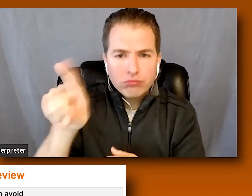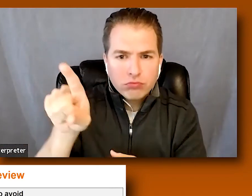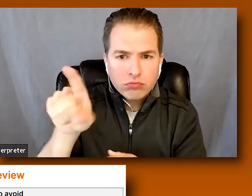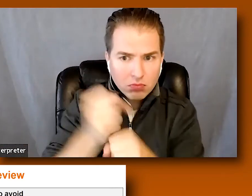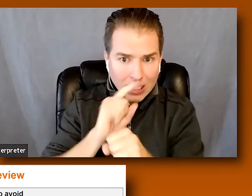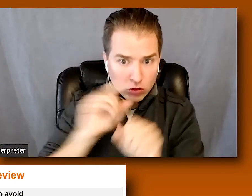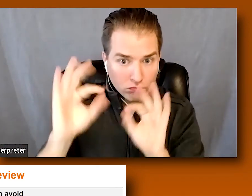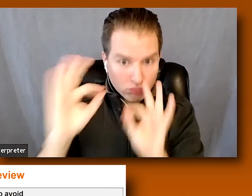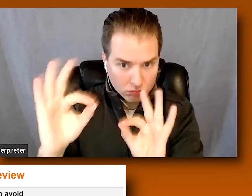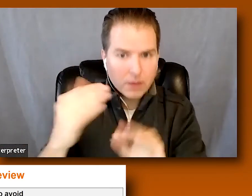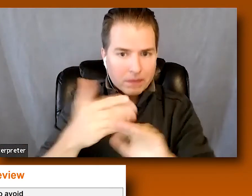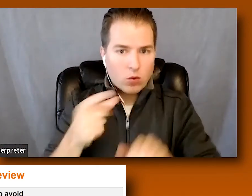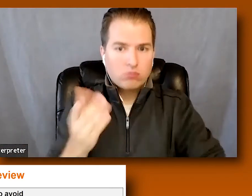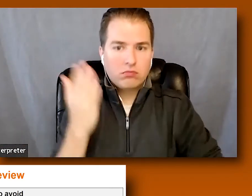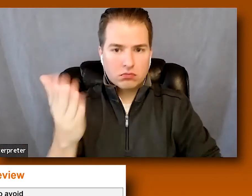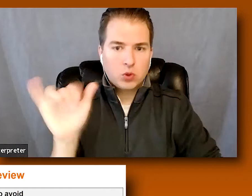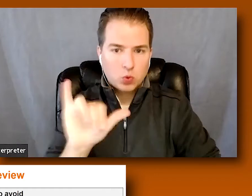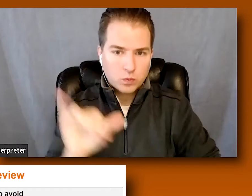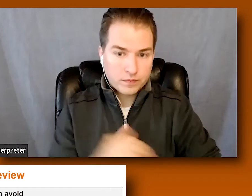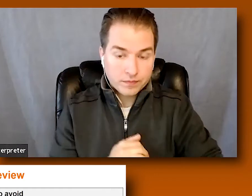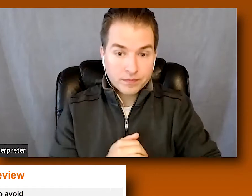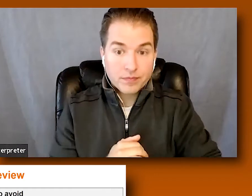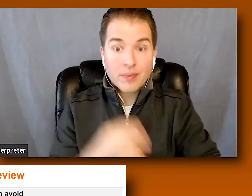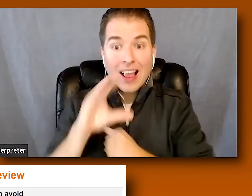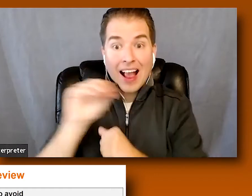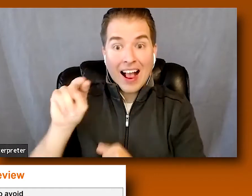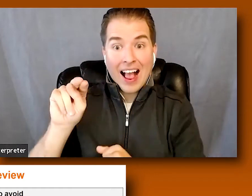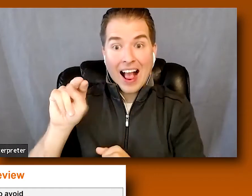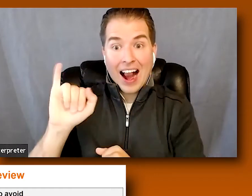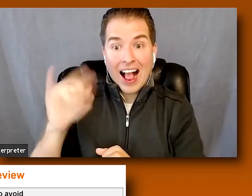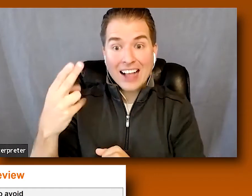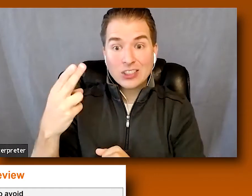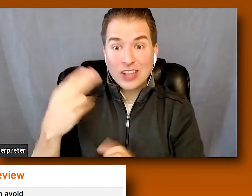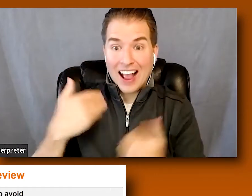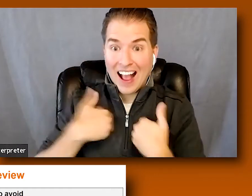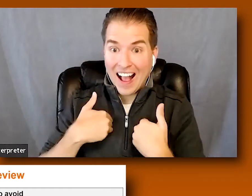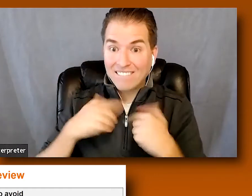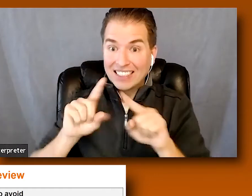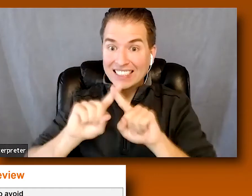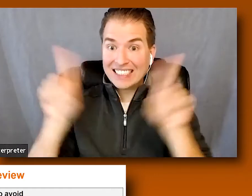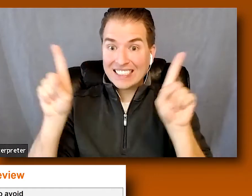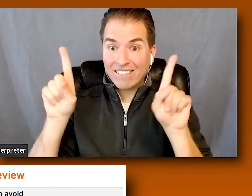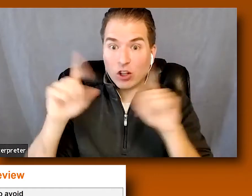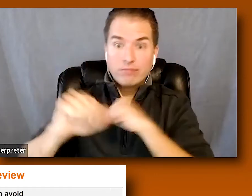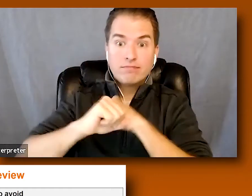Also, NIH has different solicitations now for clinical trials and not-clinical trials.